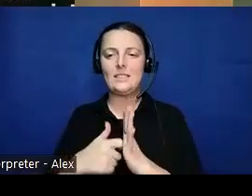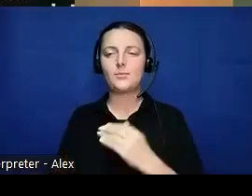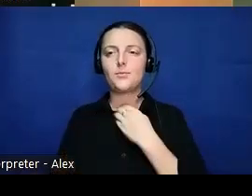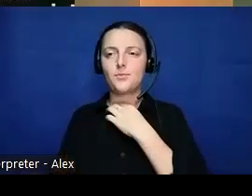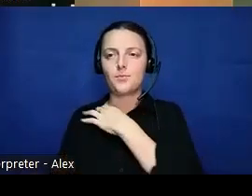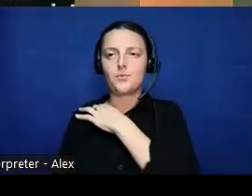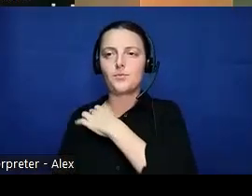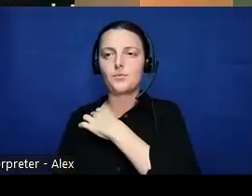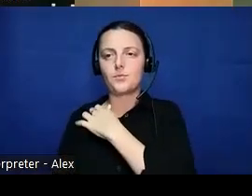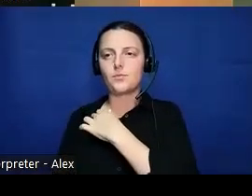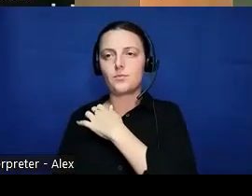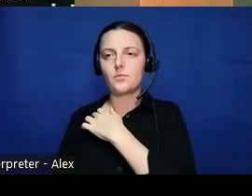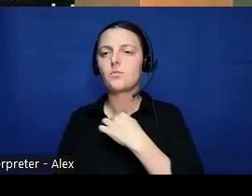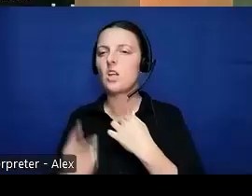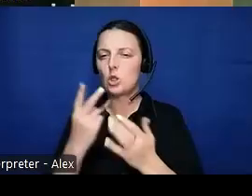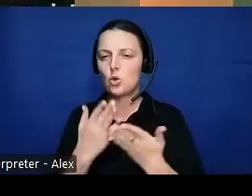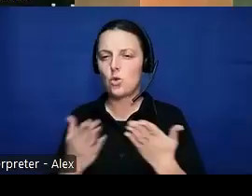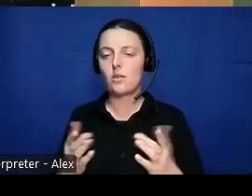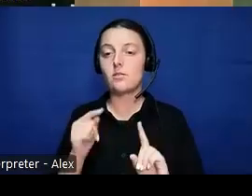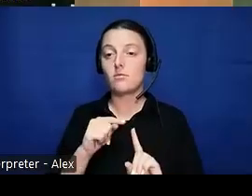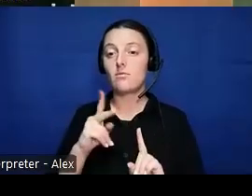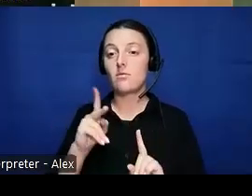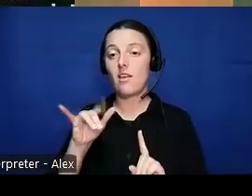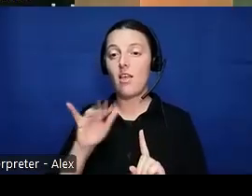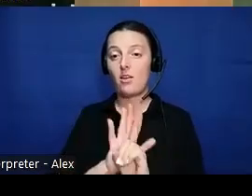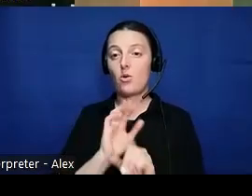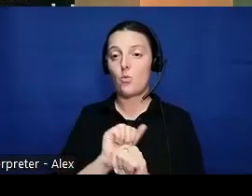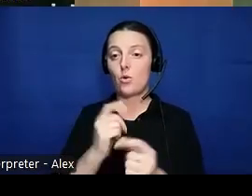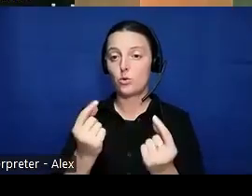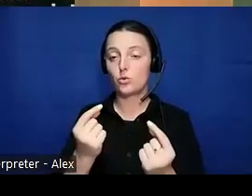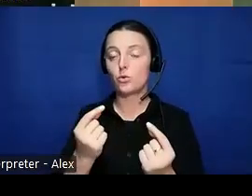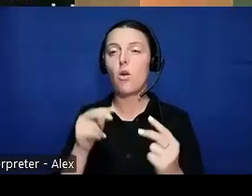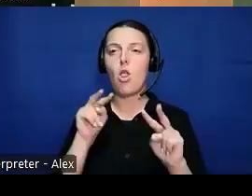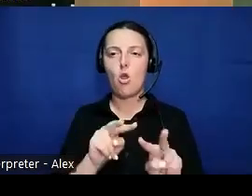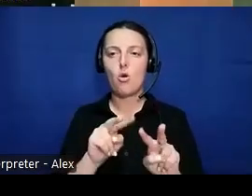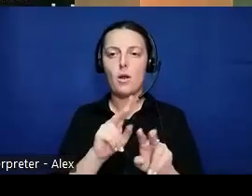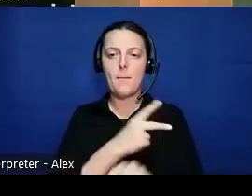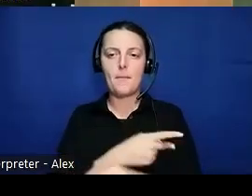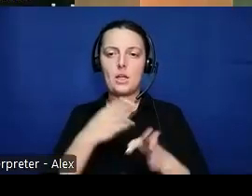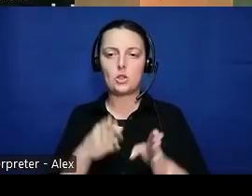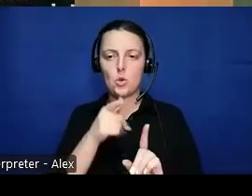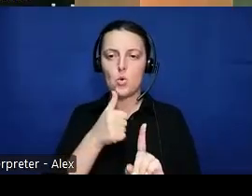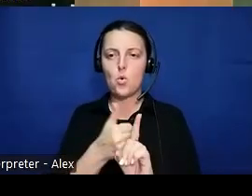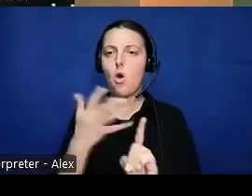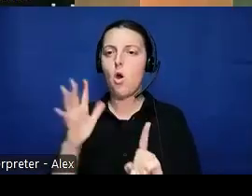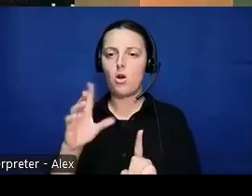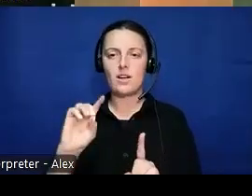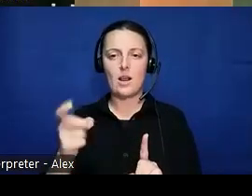There's what Kelly's work did is looking at patients who've already been diagnosed. As I said,